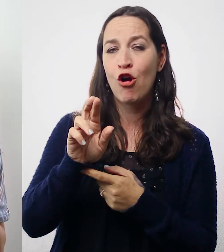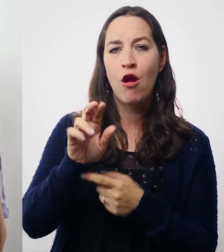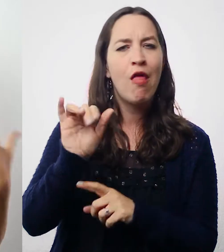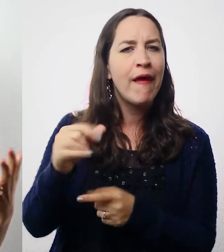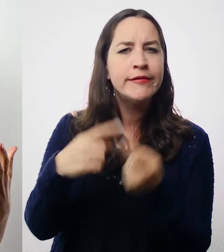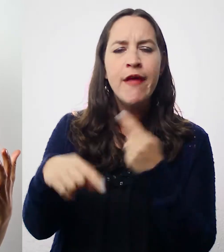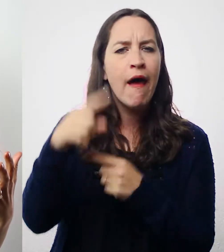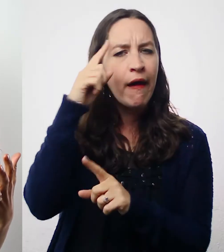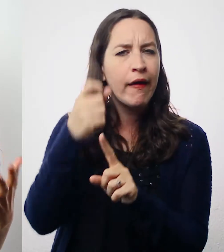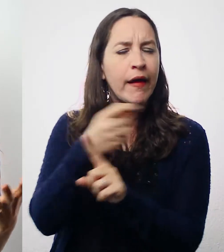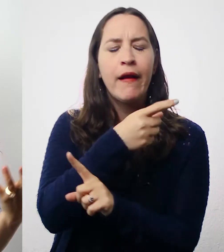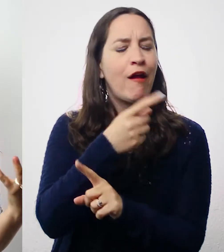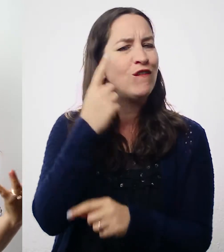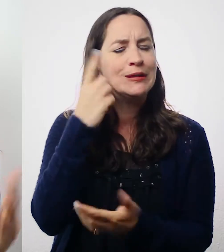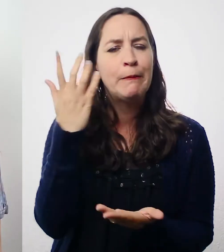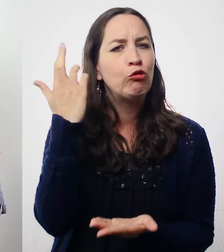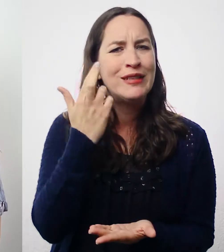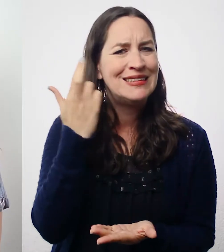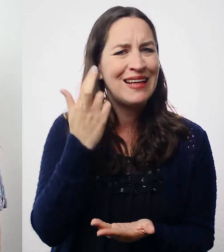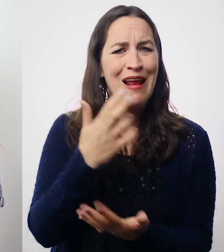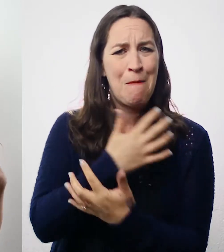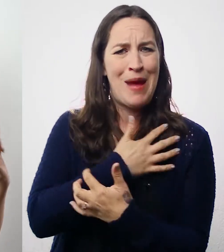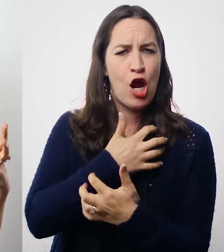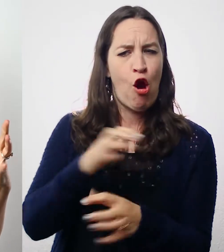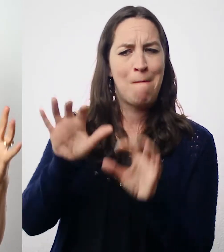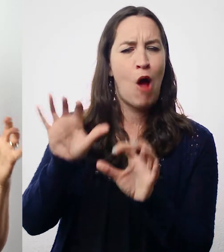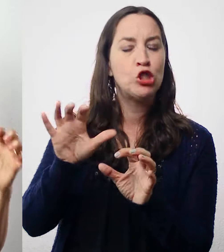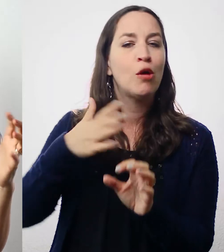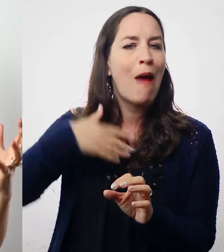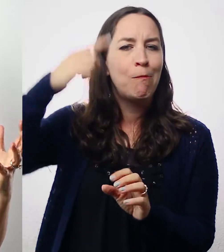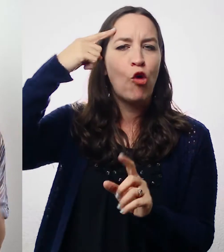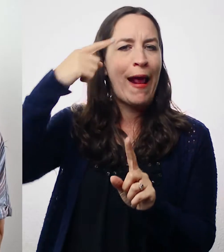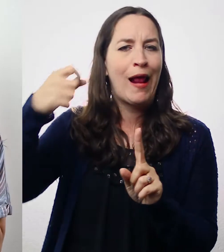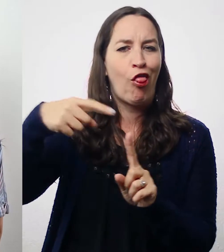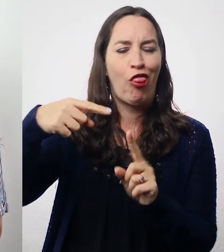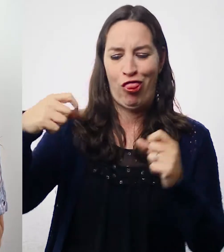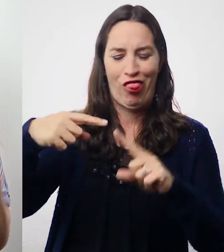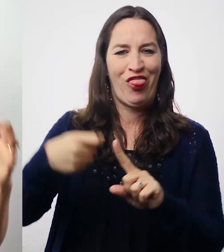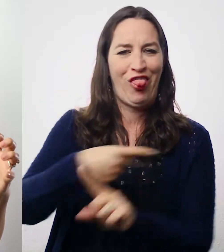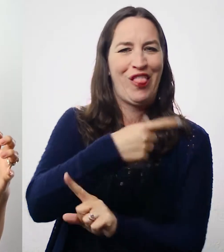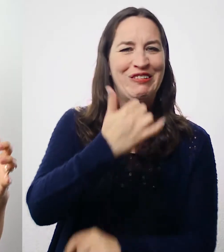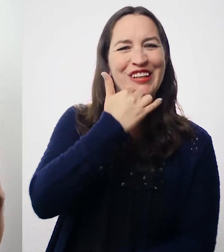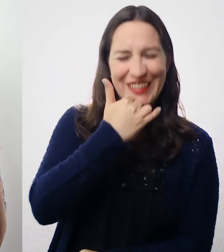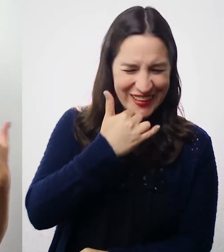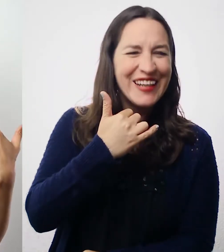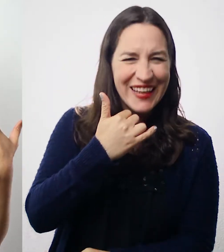and I don't know why that sign always throws me off, but I immediately want to sign "monster". And so I signed "monster" realizing